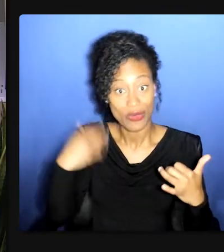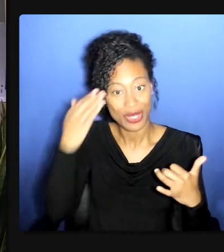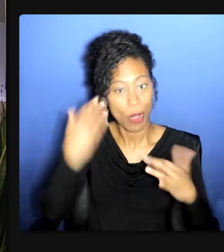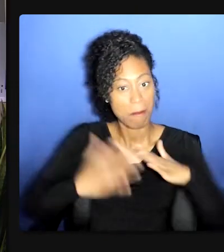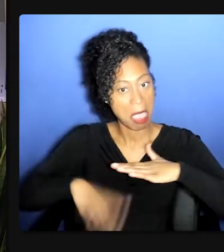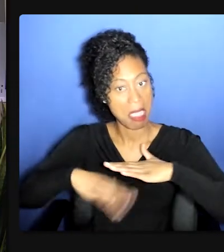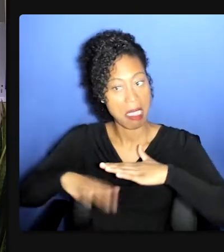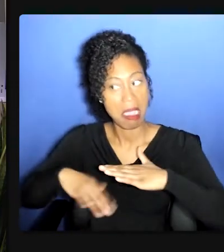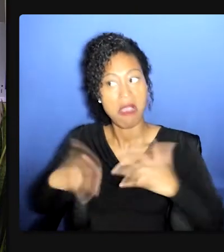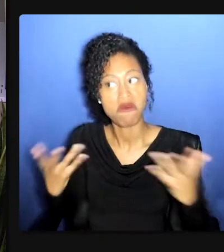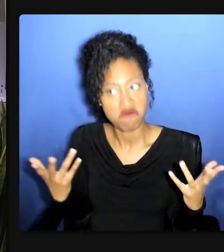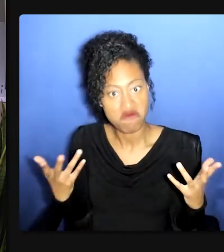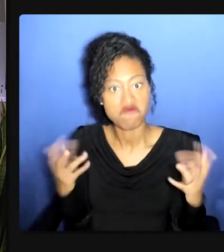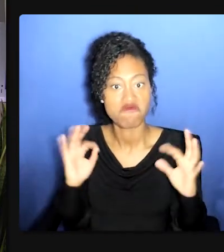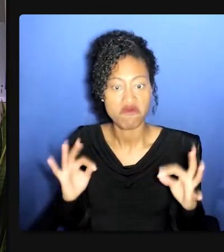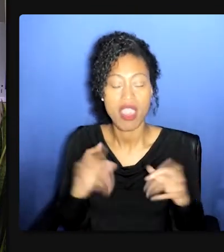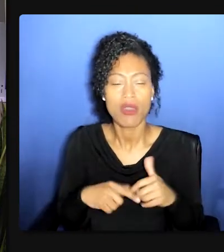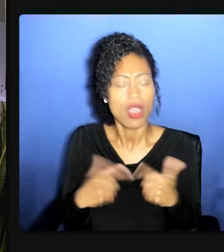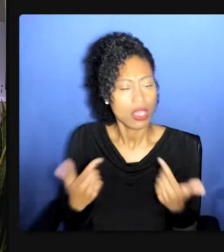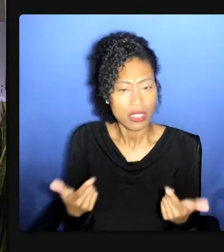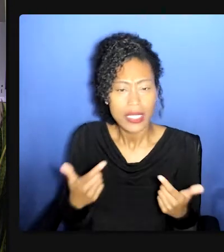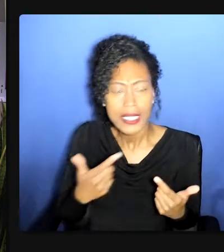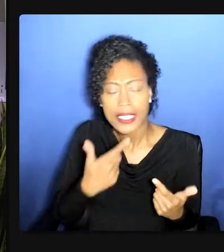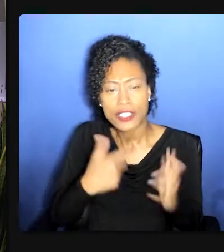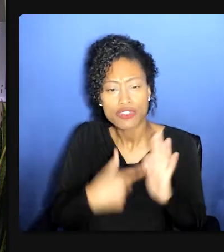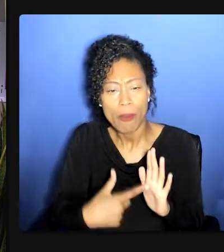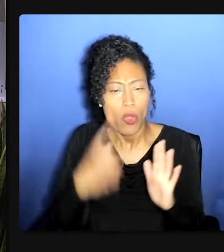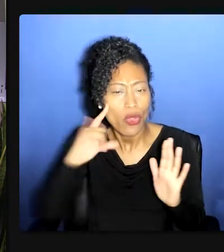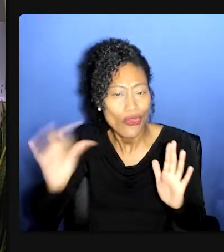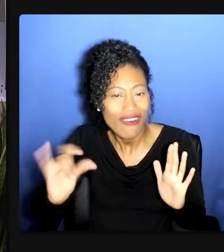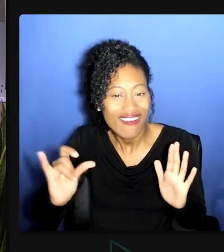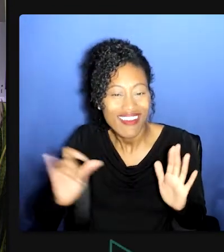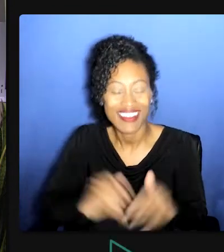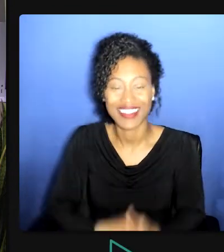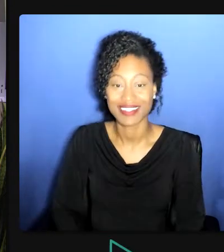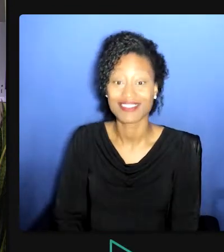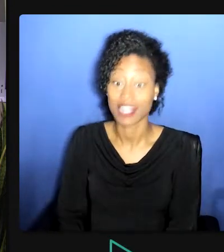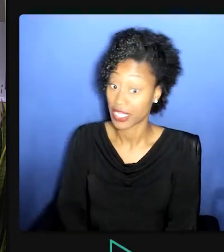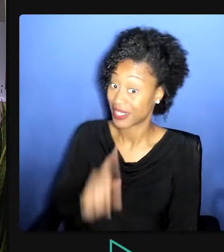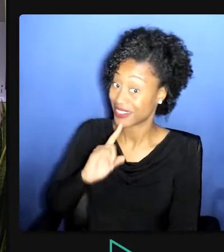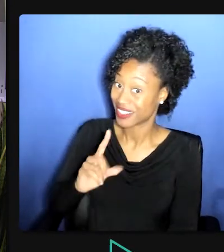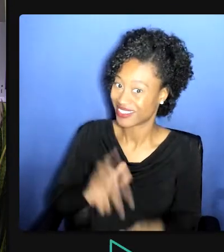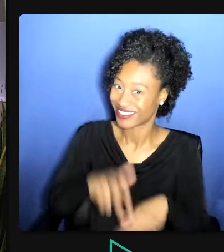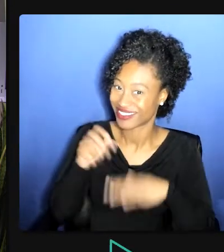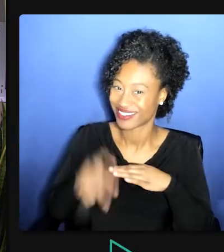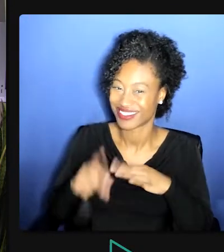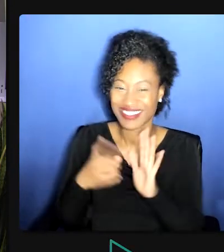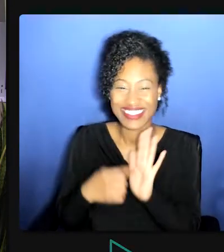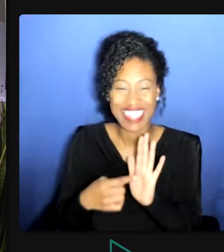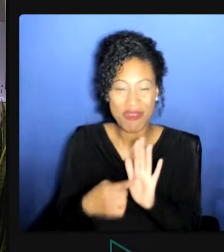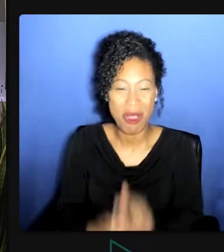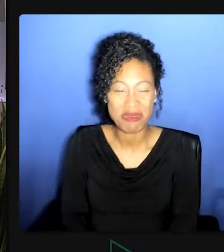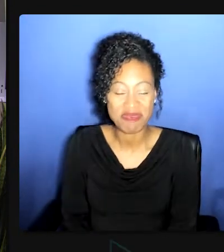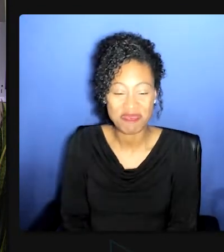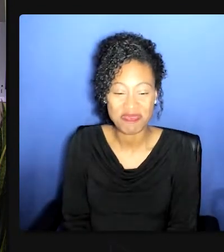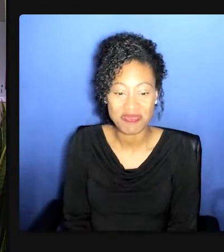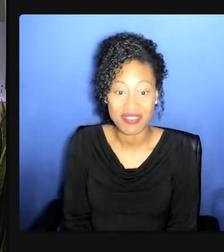Now we know the basics can we go through what it looks like when we do the full process? Sure! Let's jump into the demo.